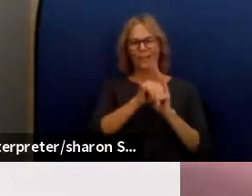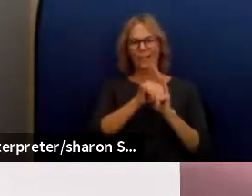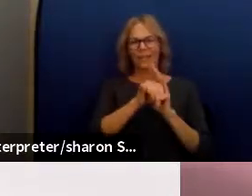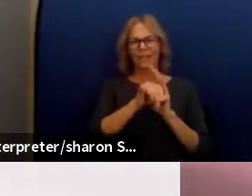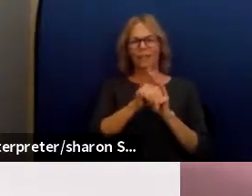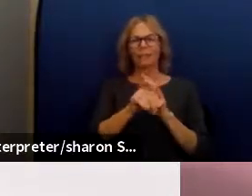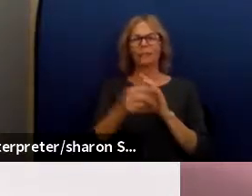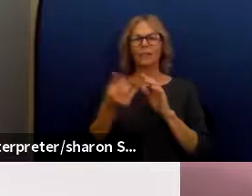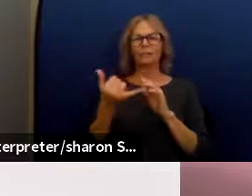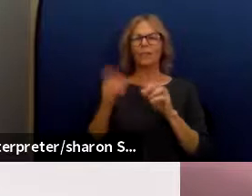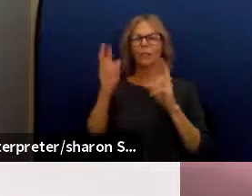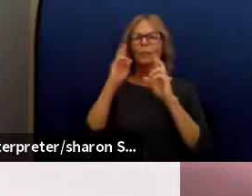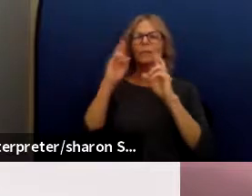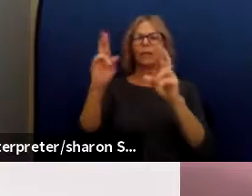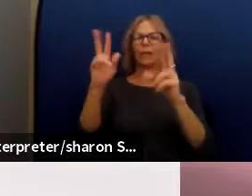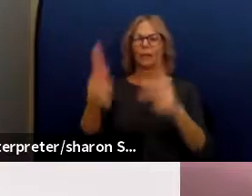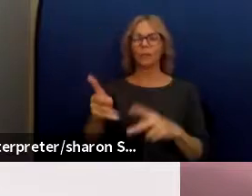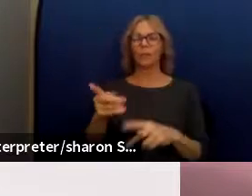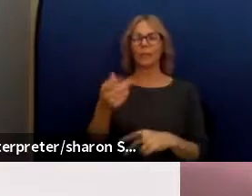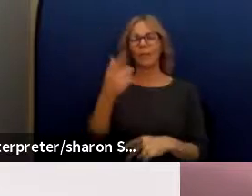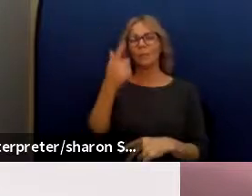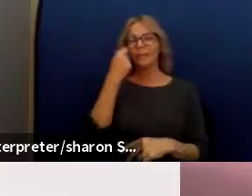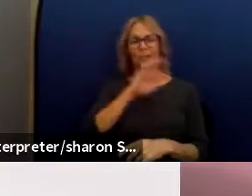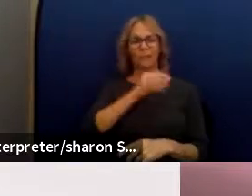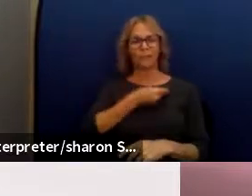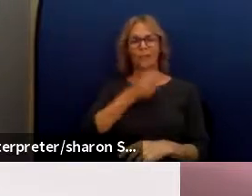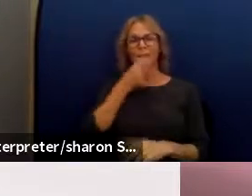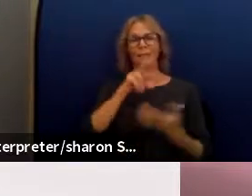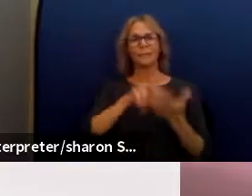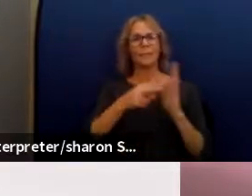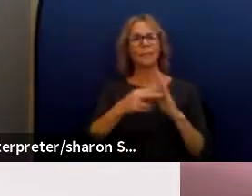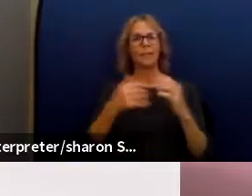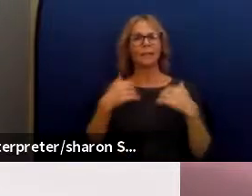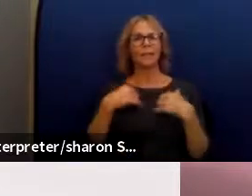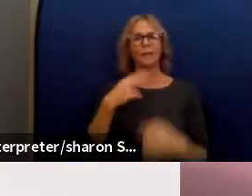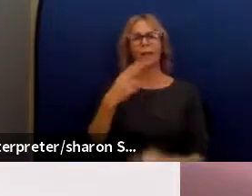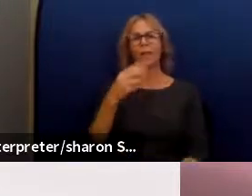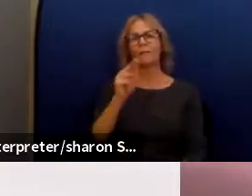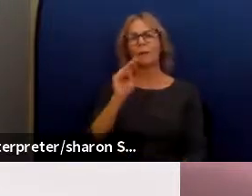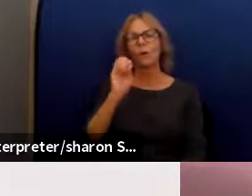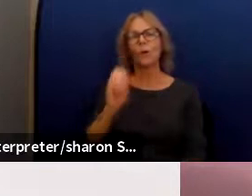person. And just because a person is trans doesn't mean that they have had hormones or surgery or changed anything about their